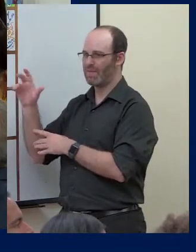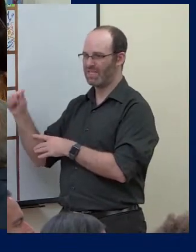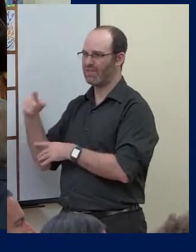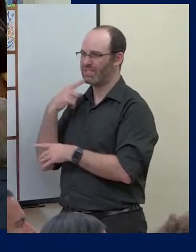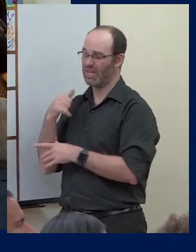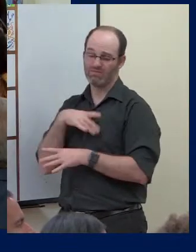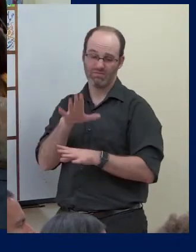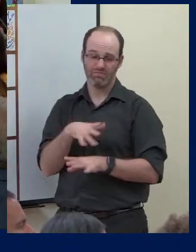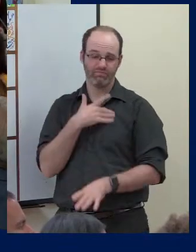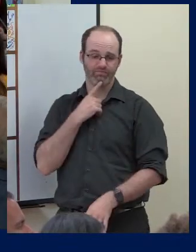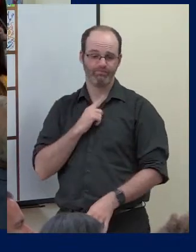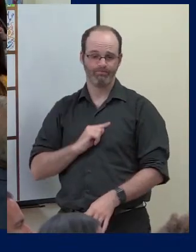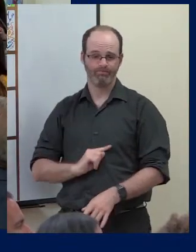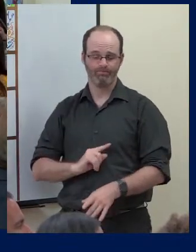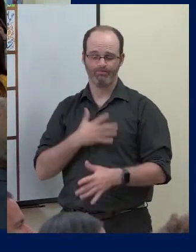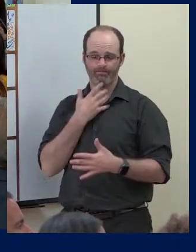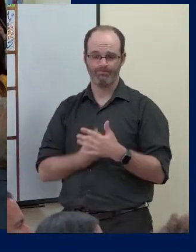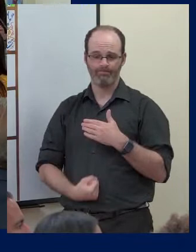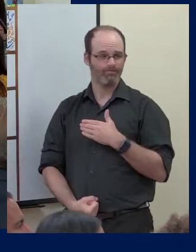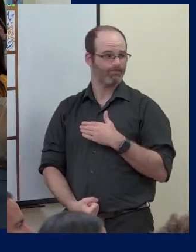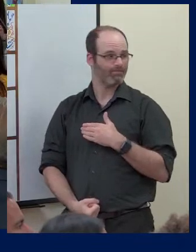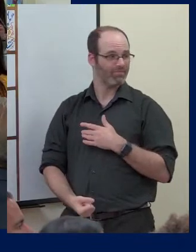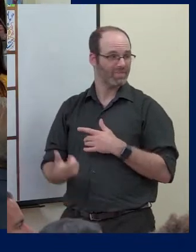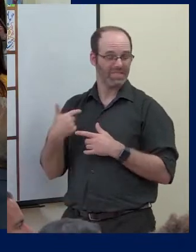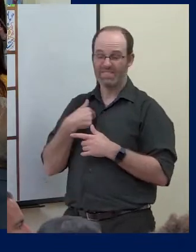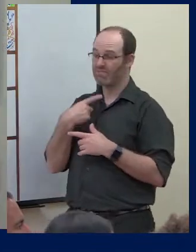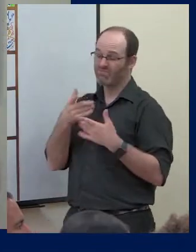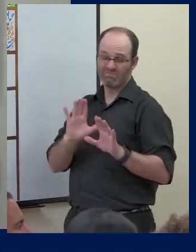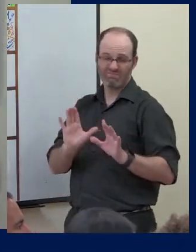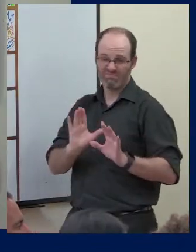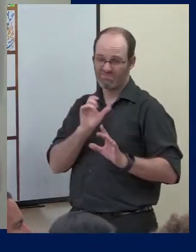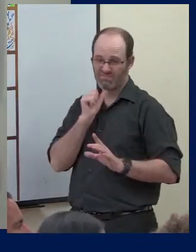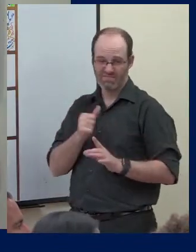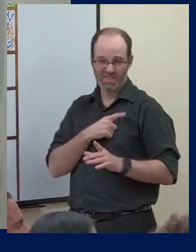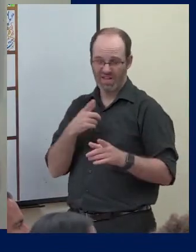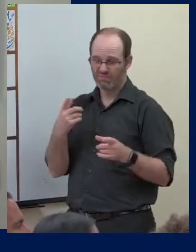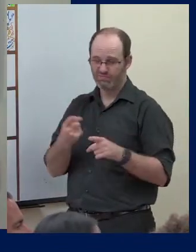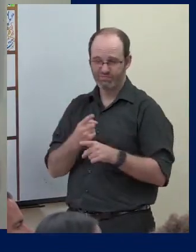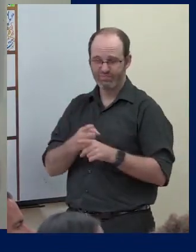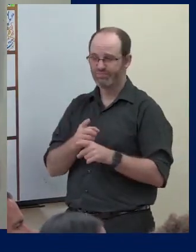are told to suck it up, right? [SPEAKING SPANISH] You're just like, where are they?